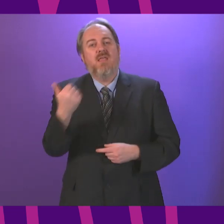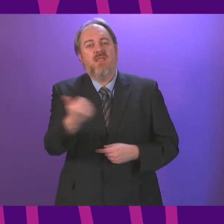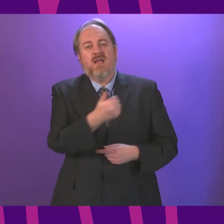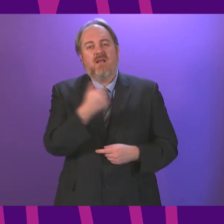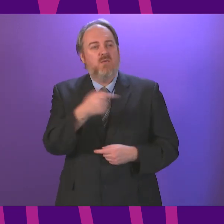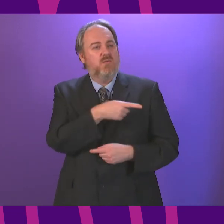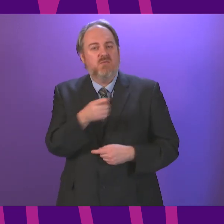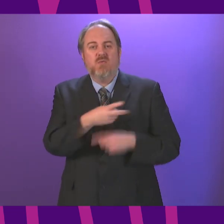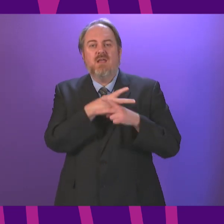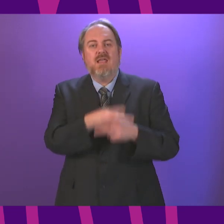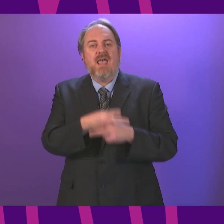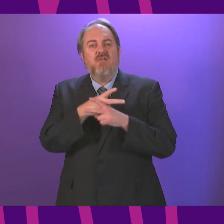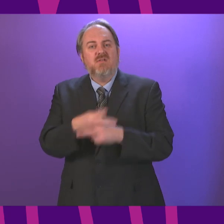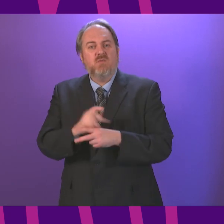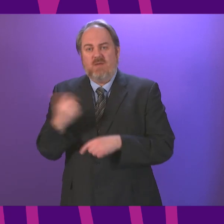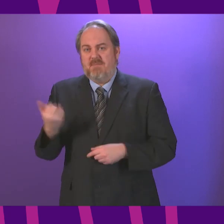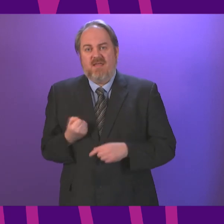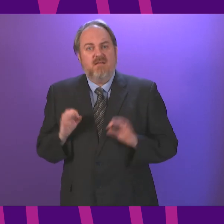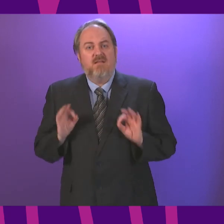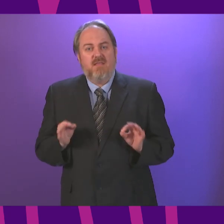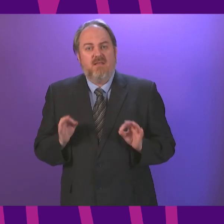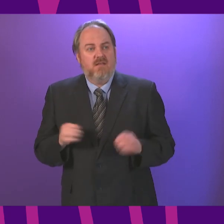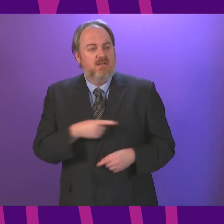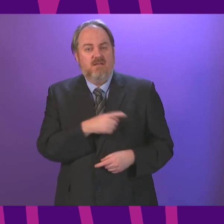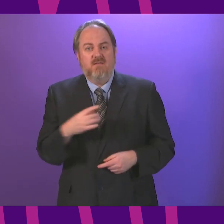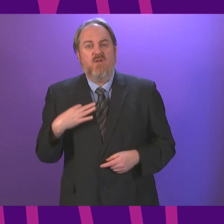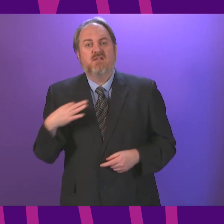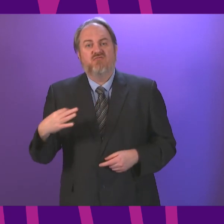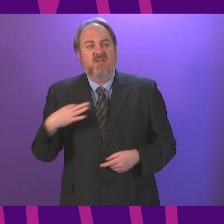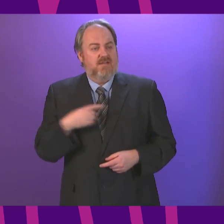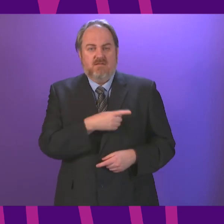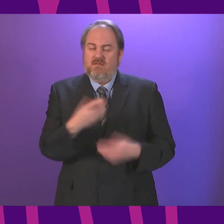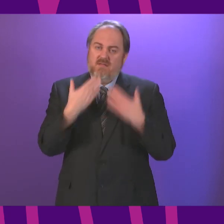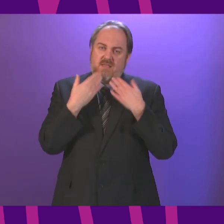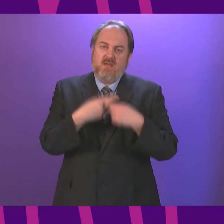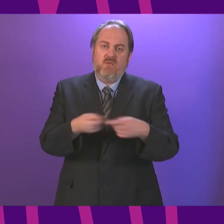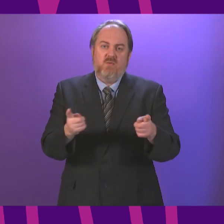who have helped many people throughout the pandemic—I thank particularly those in my Greenock and Inverclyde constituency but also those across Scotland.